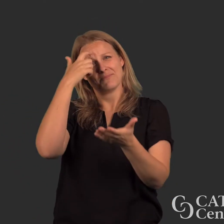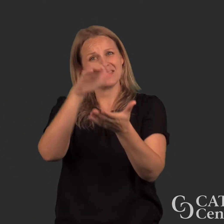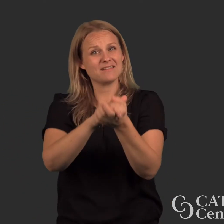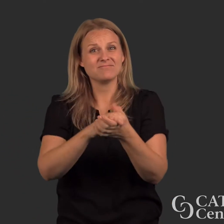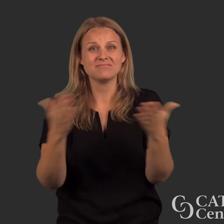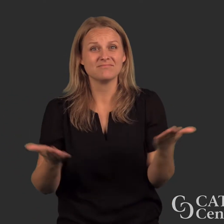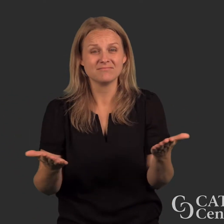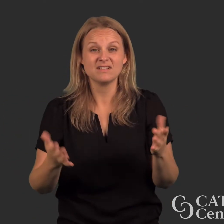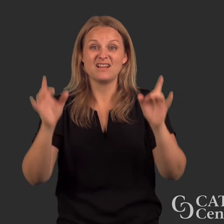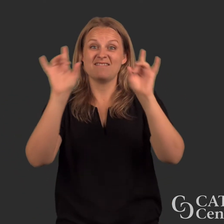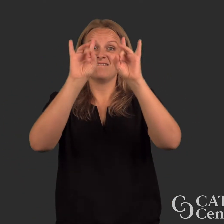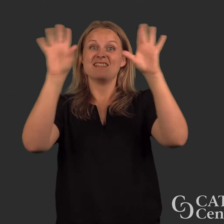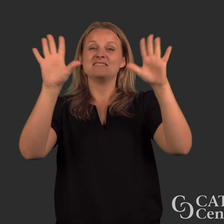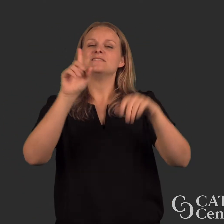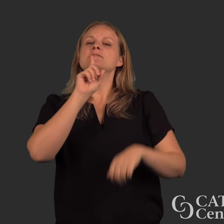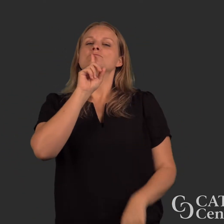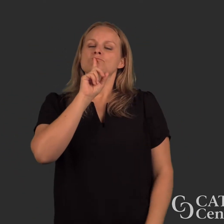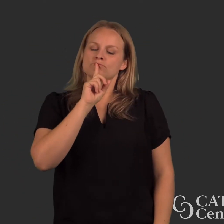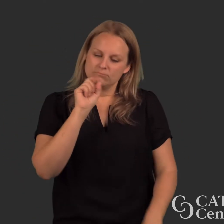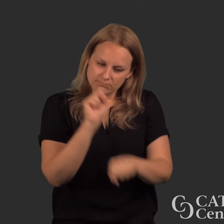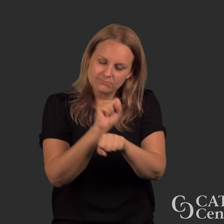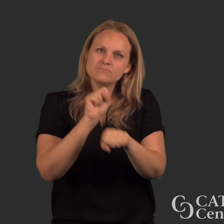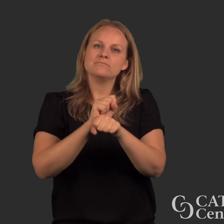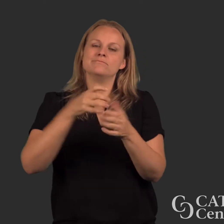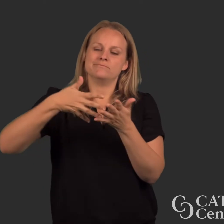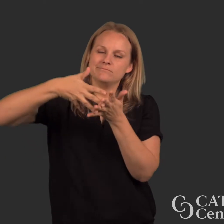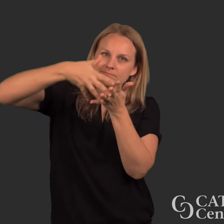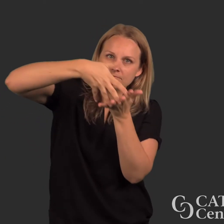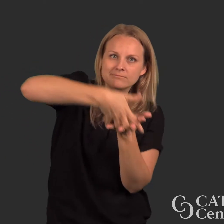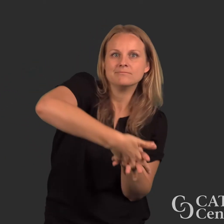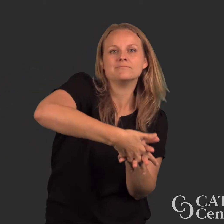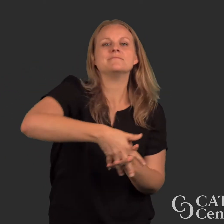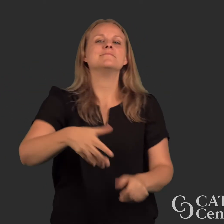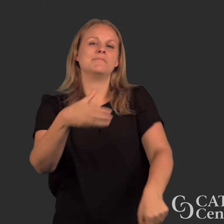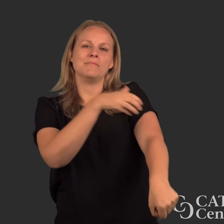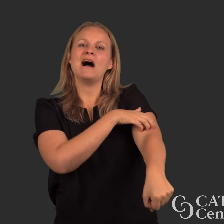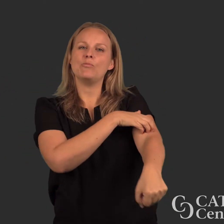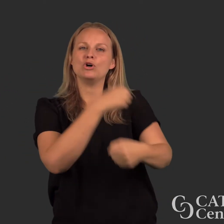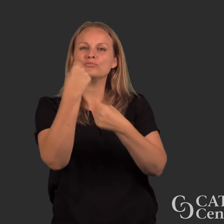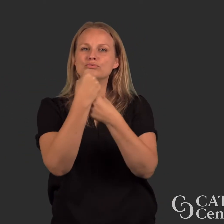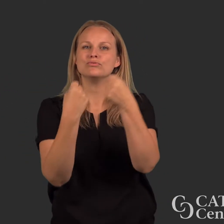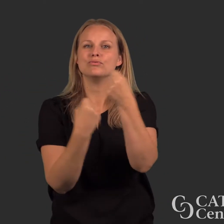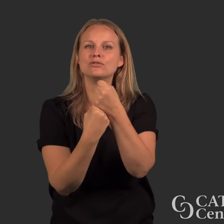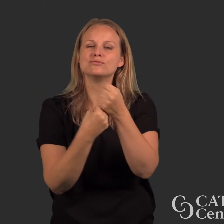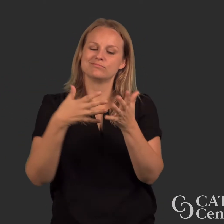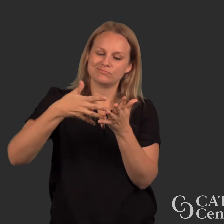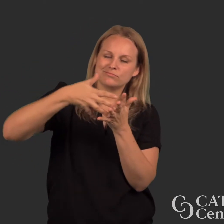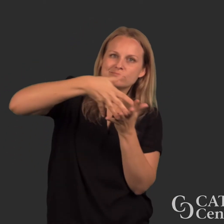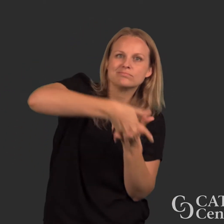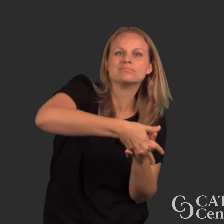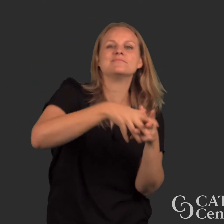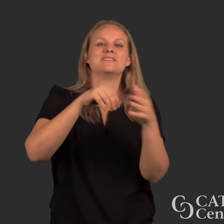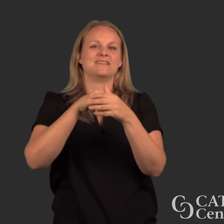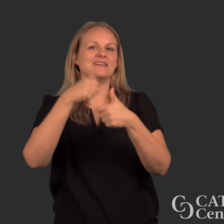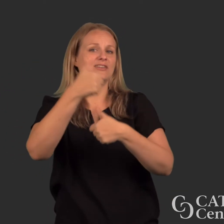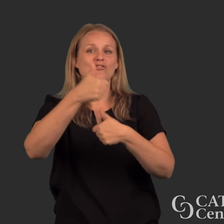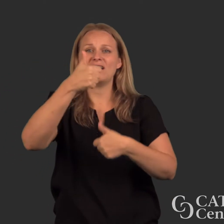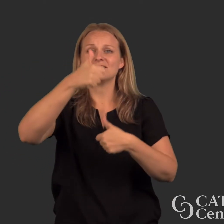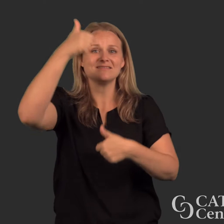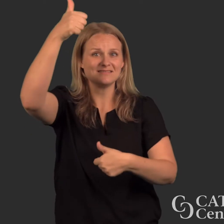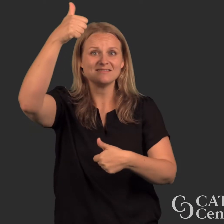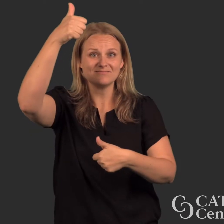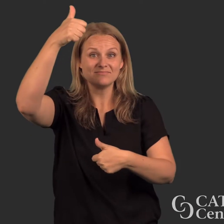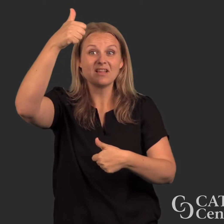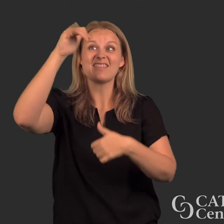Violence is ingrained in our society and within the hierarchical structures.